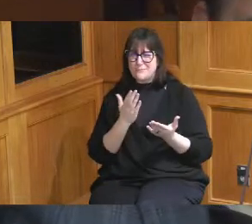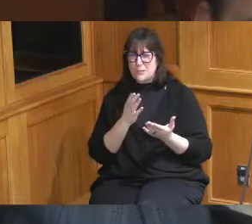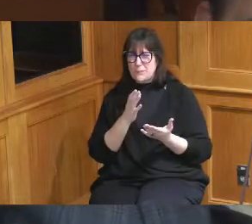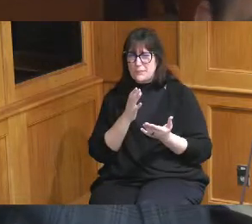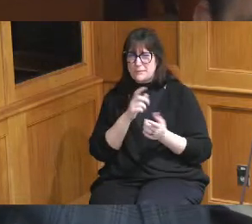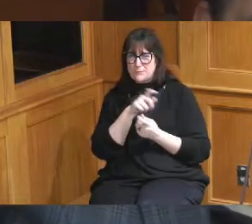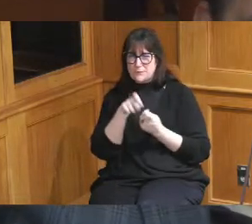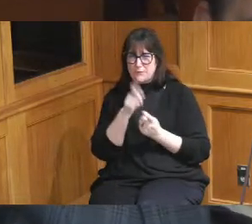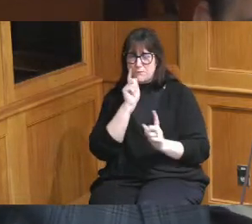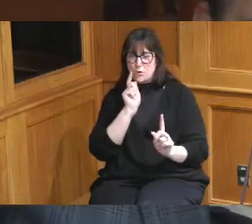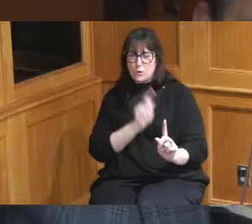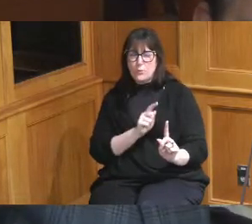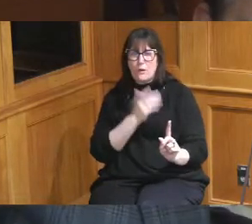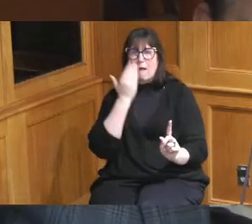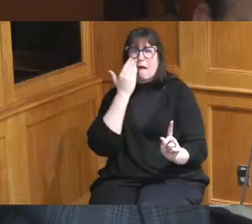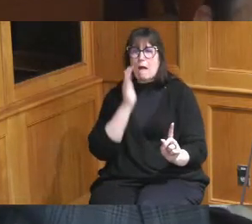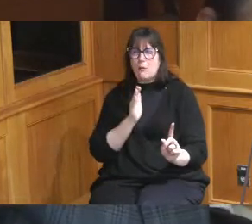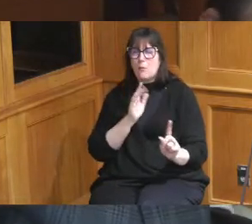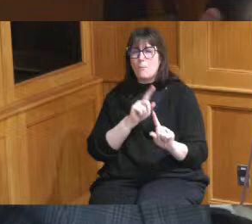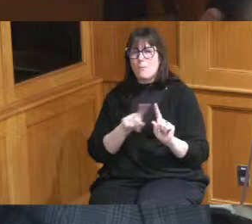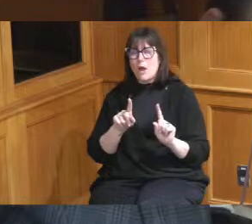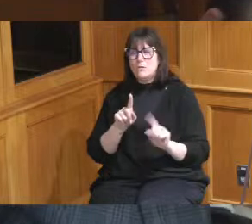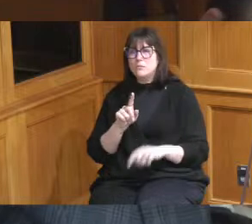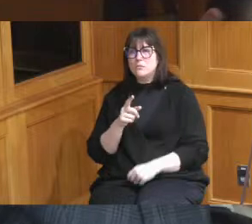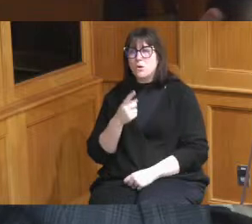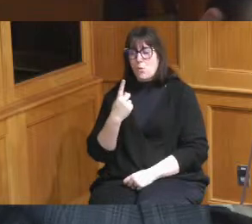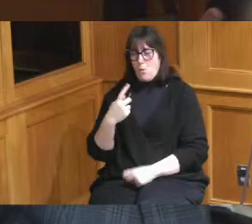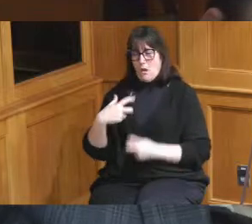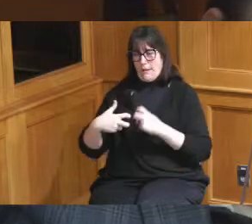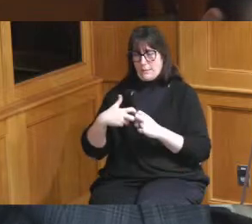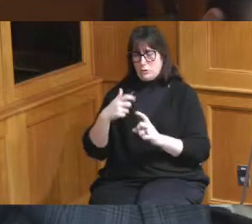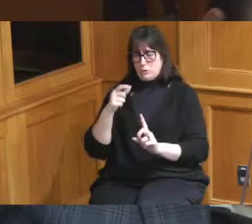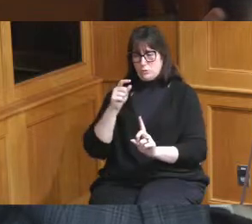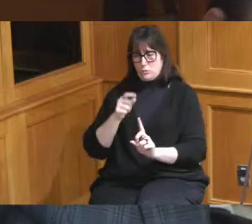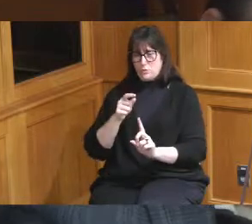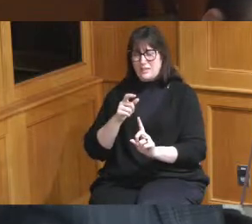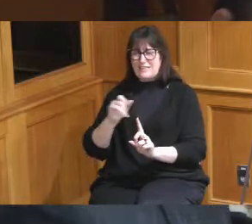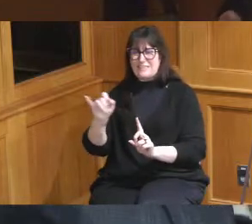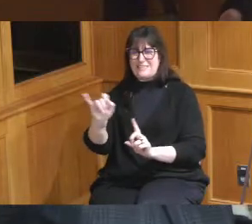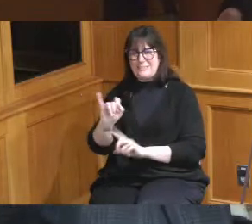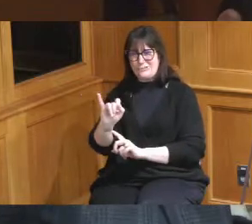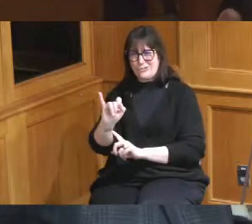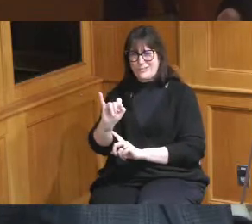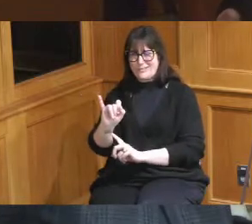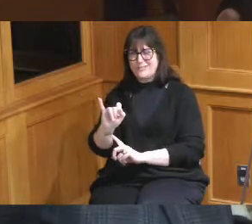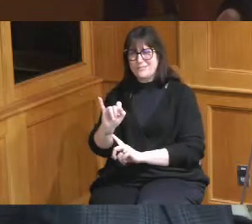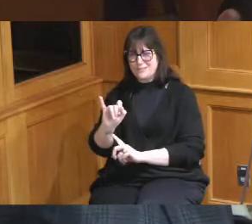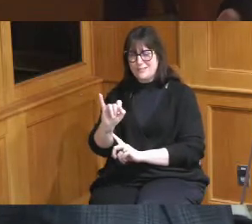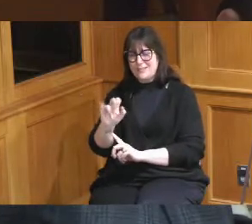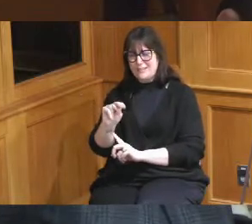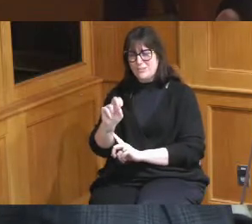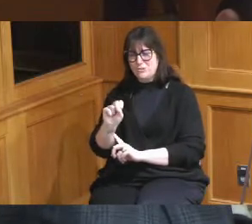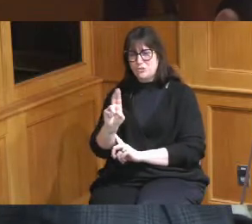I wanted us to be looking at it one of the issues though is insurance and I think you did a workshop